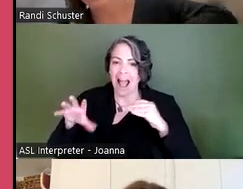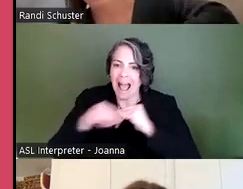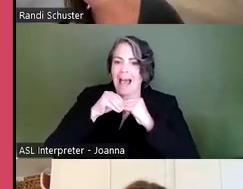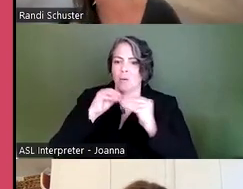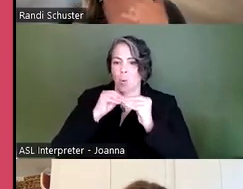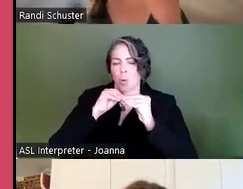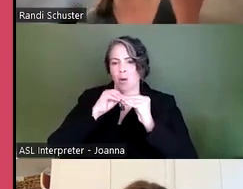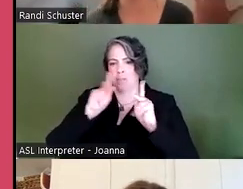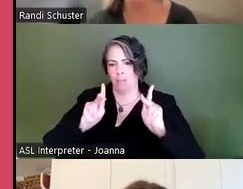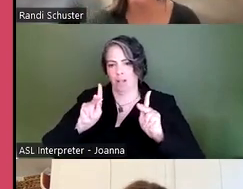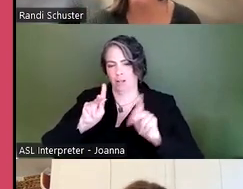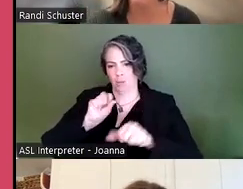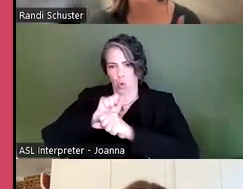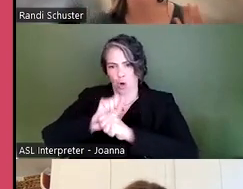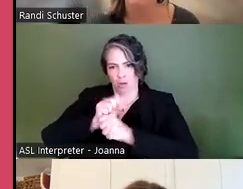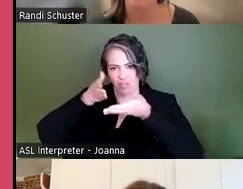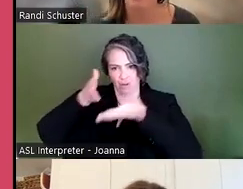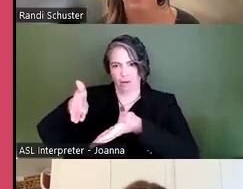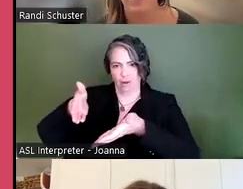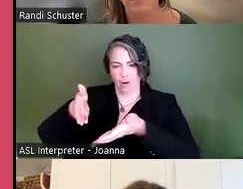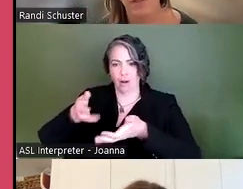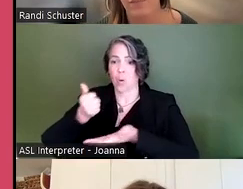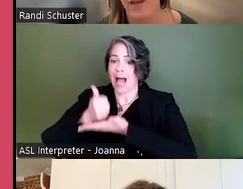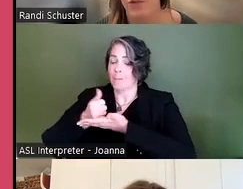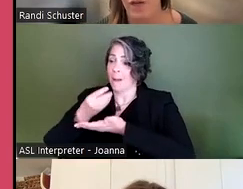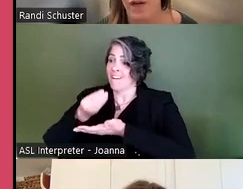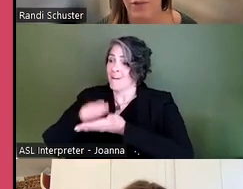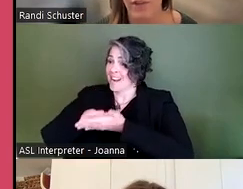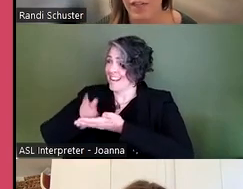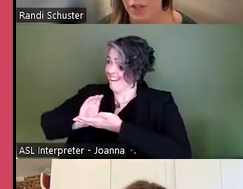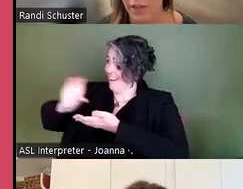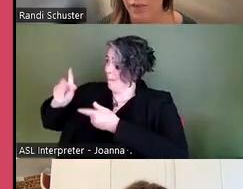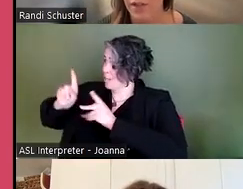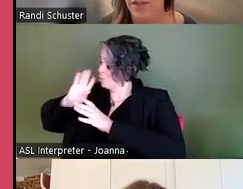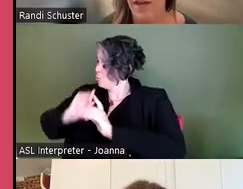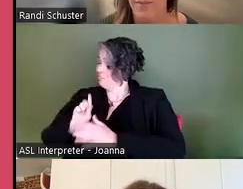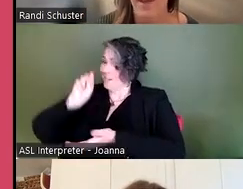school to help come into the school to support some of these behavioral health initiatives.